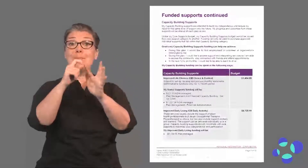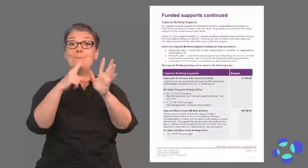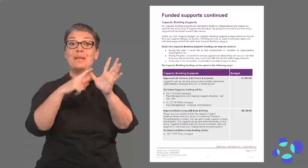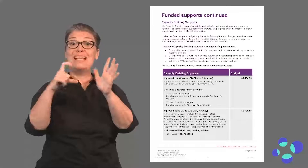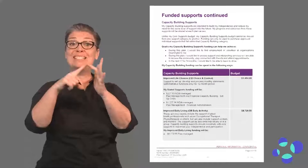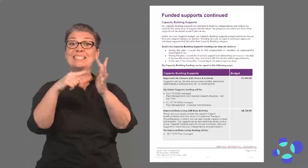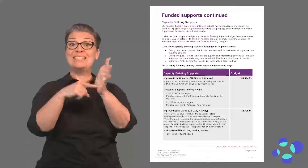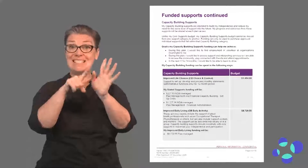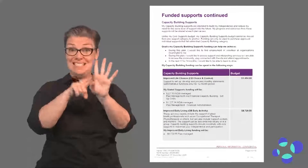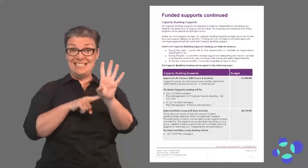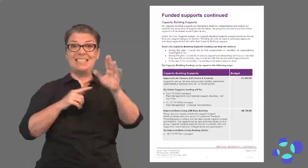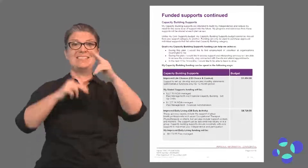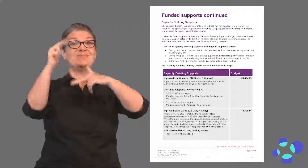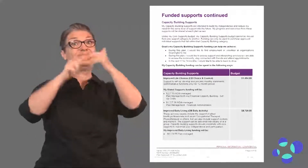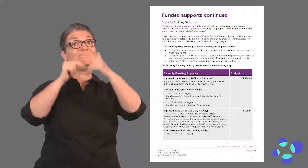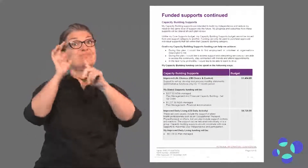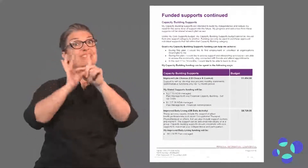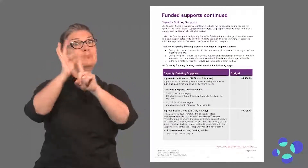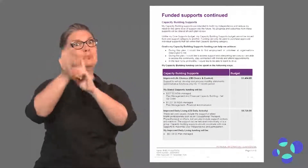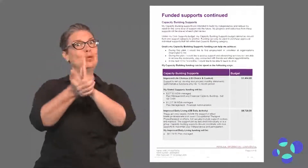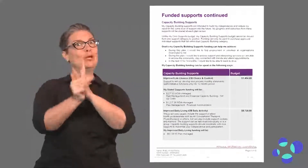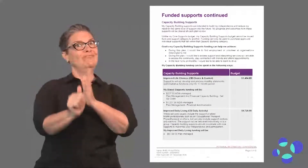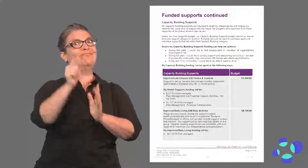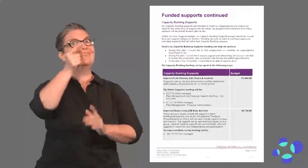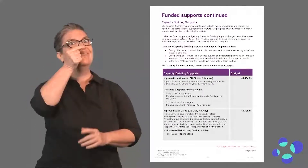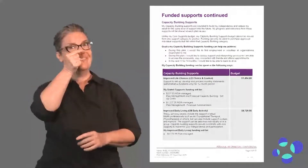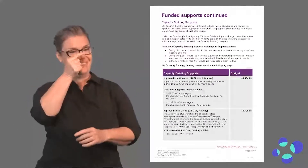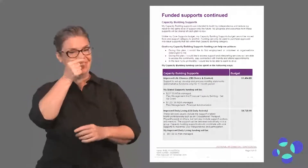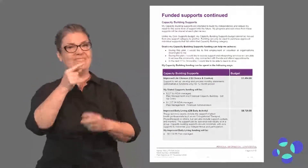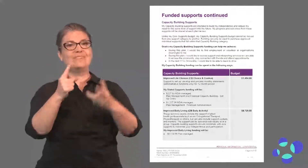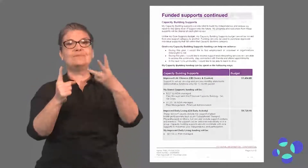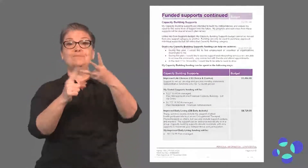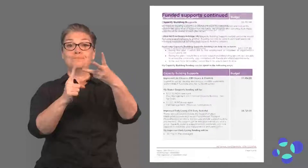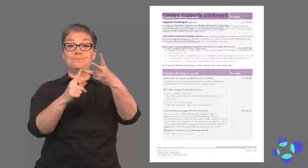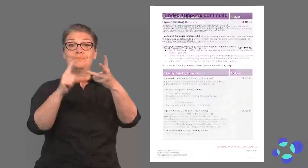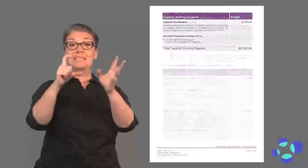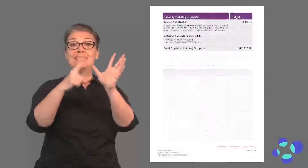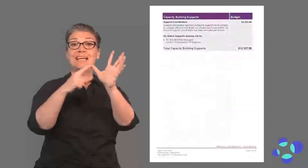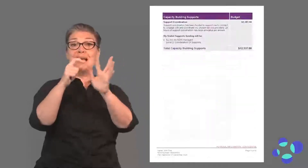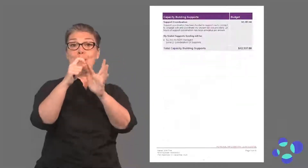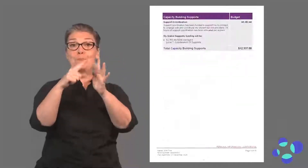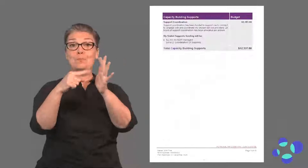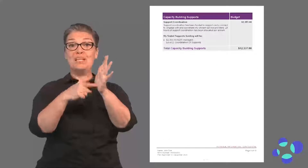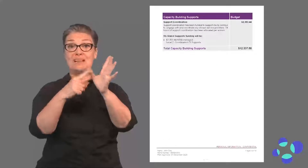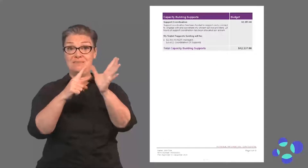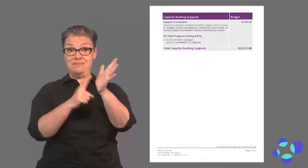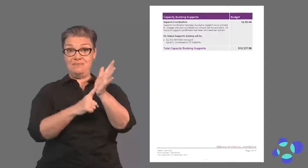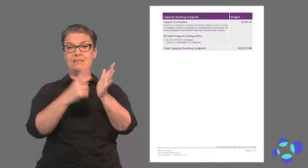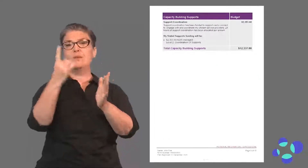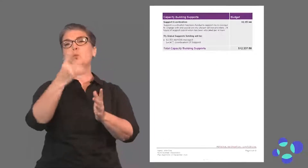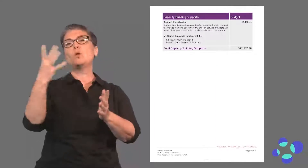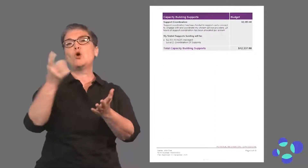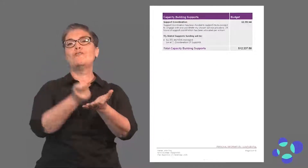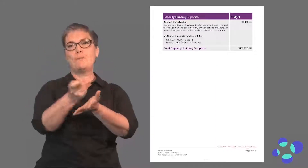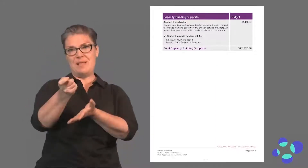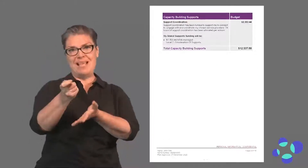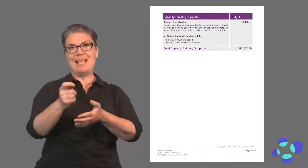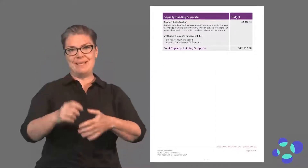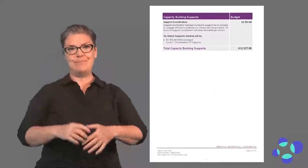The second, Capacity Building - developing skills. And third is Capital - one off payments.